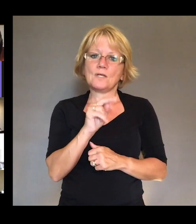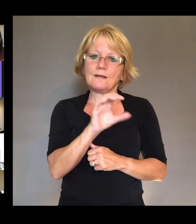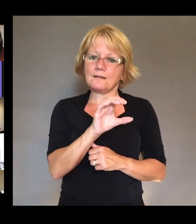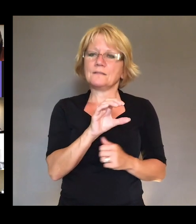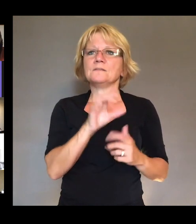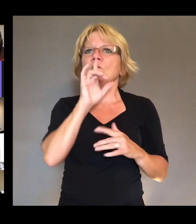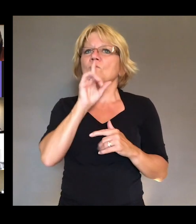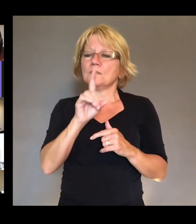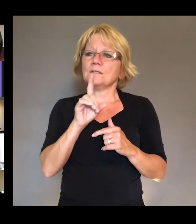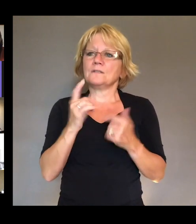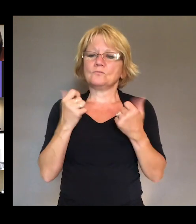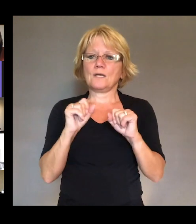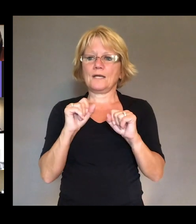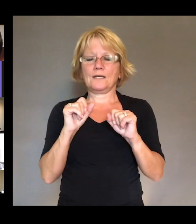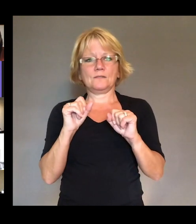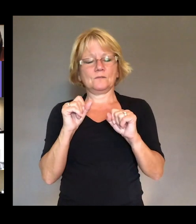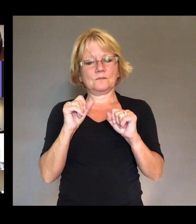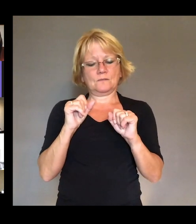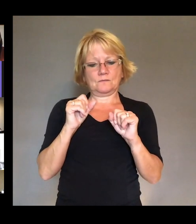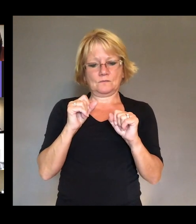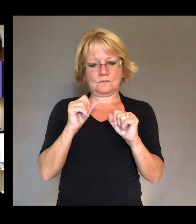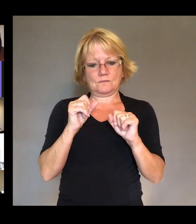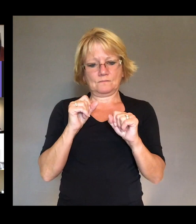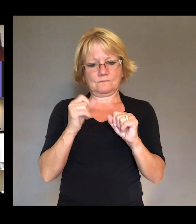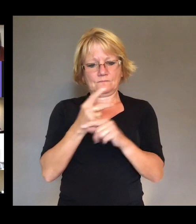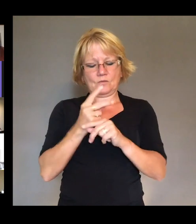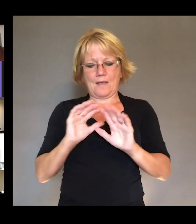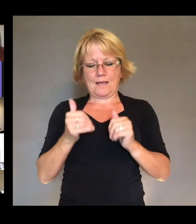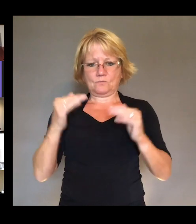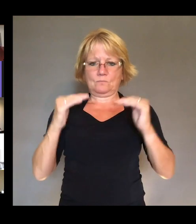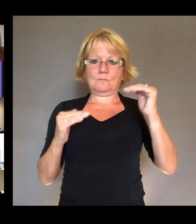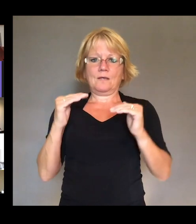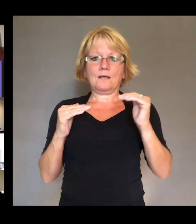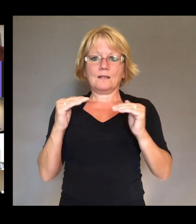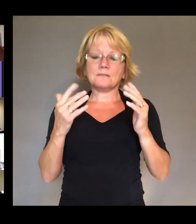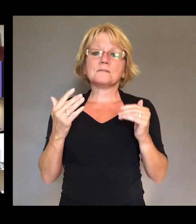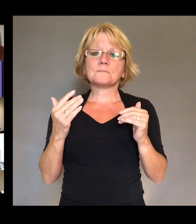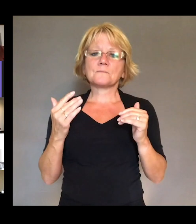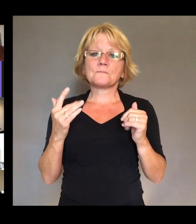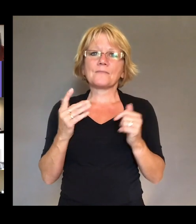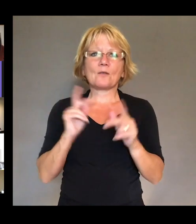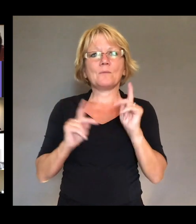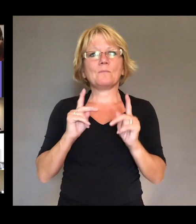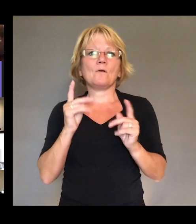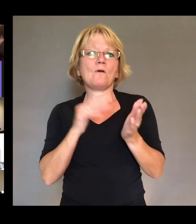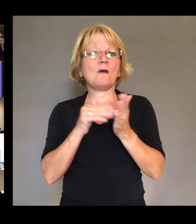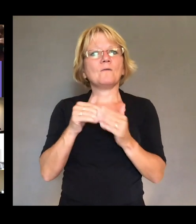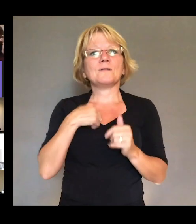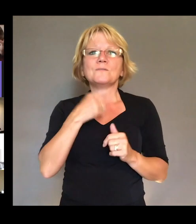So it's really finding a way to balance and not so much because people often want to give a number, right?